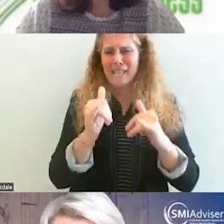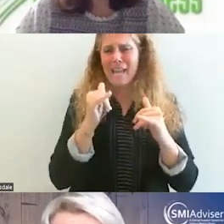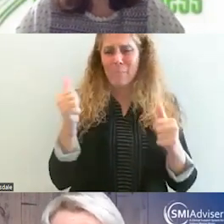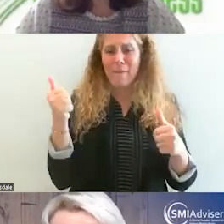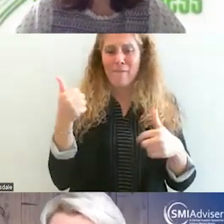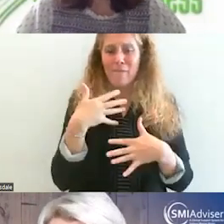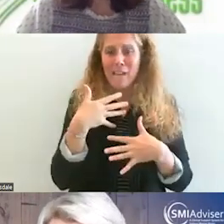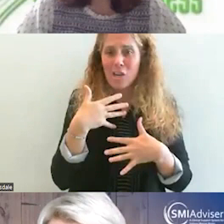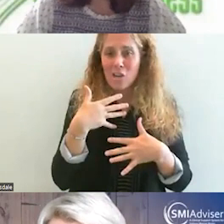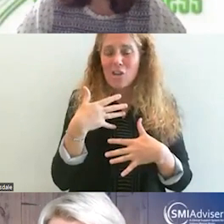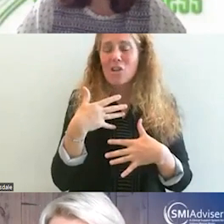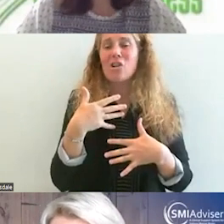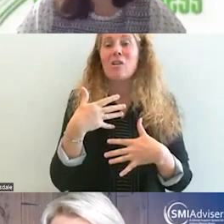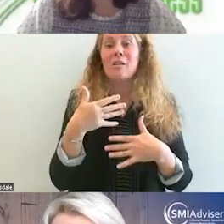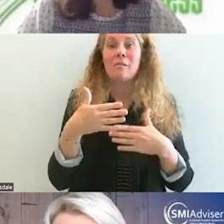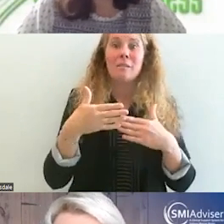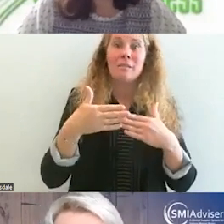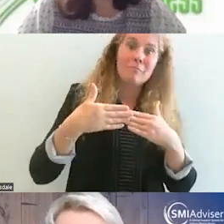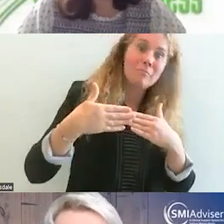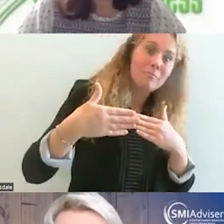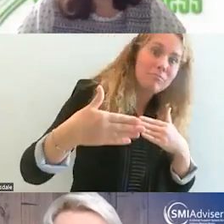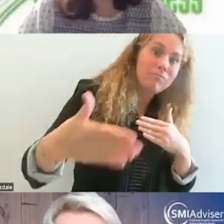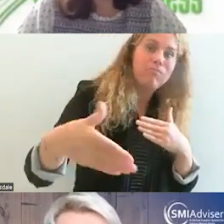WE HAVE AHEAD OF US.